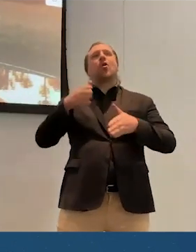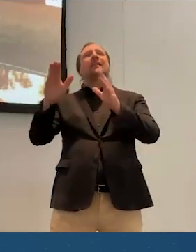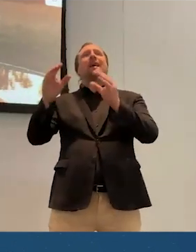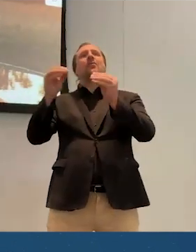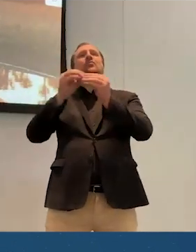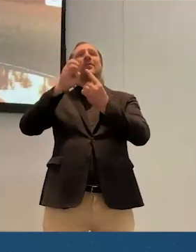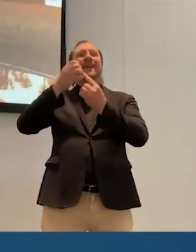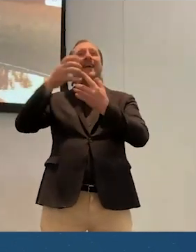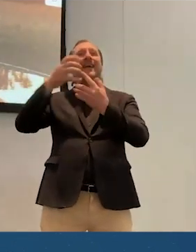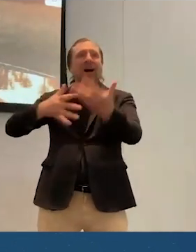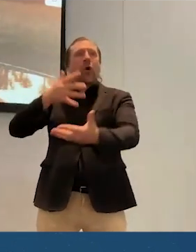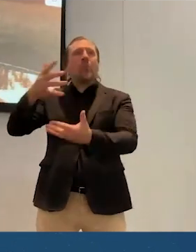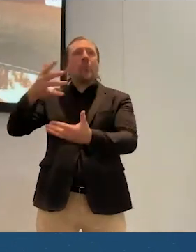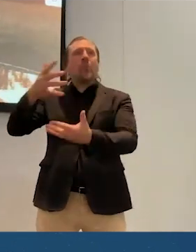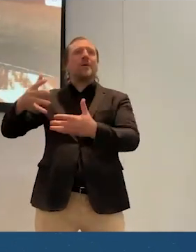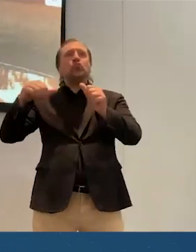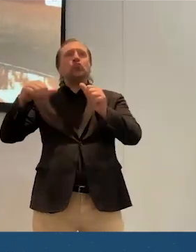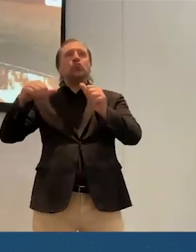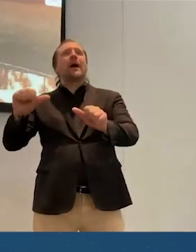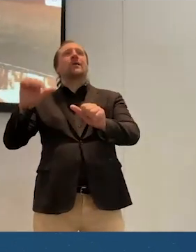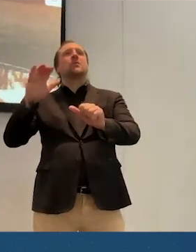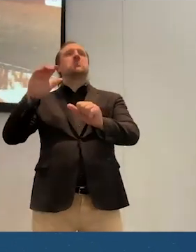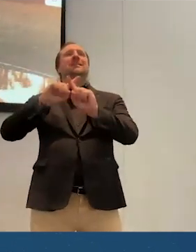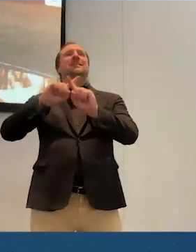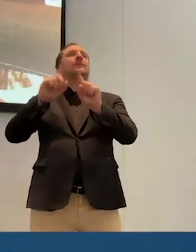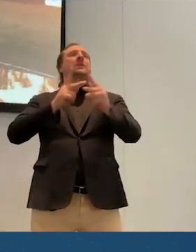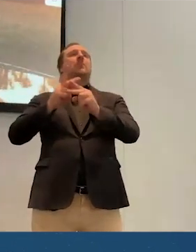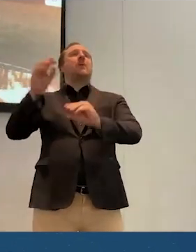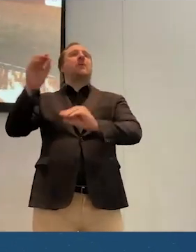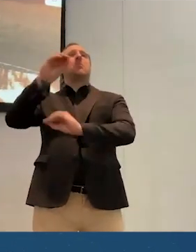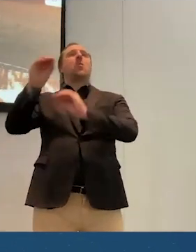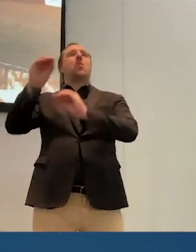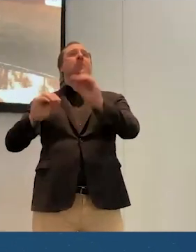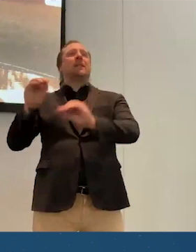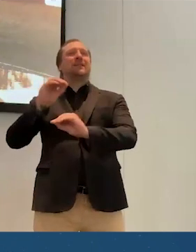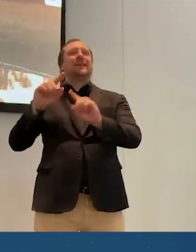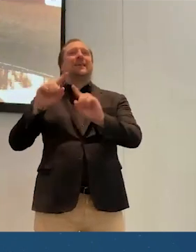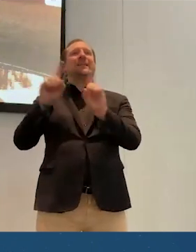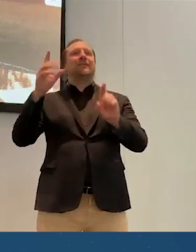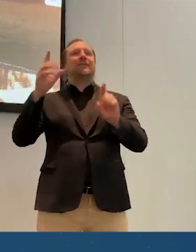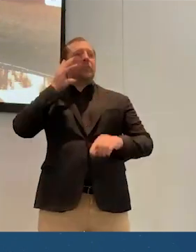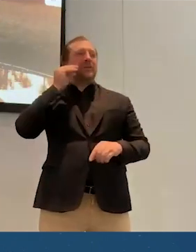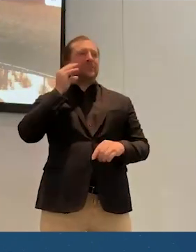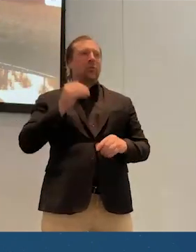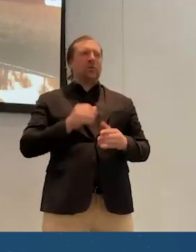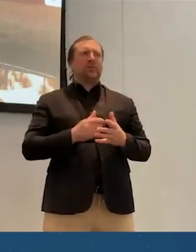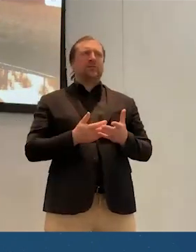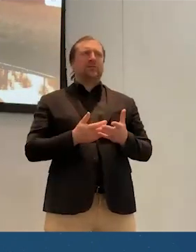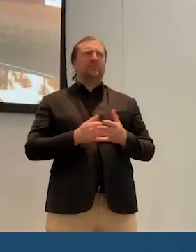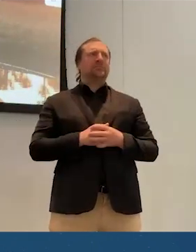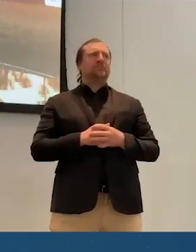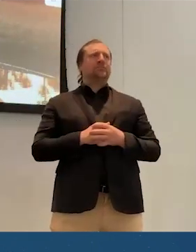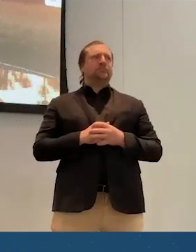the thrill of mobility, in a way that was previously impossible.